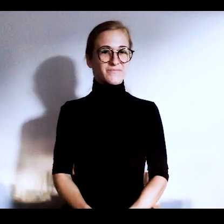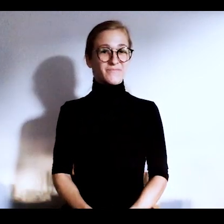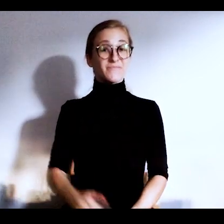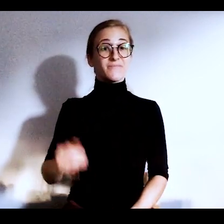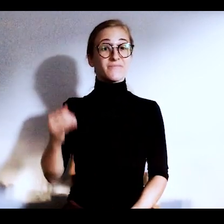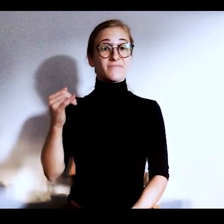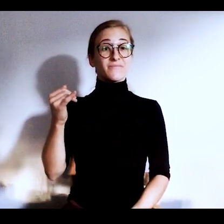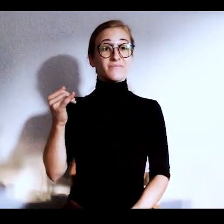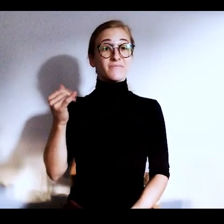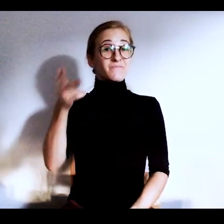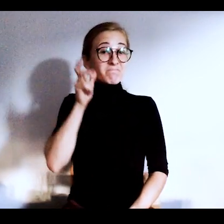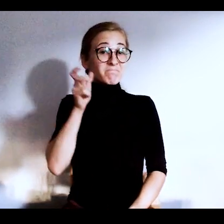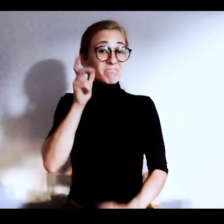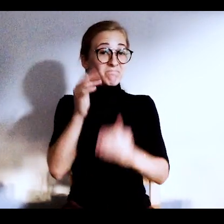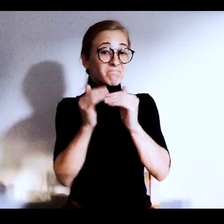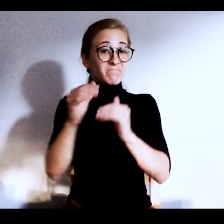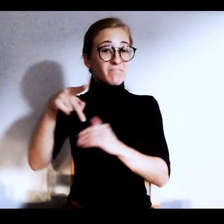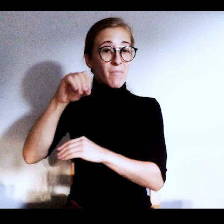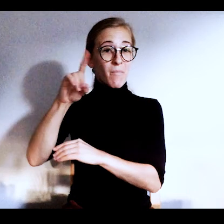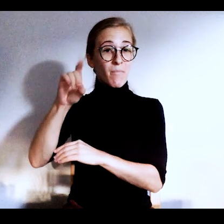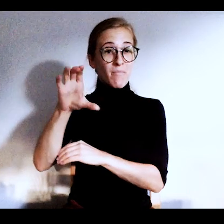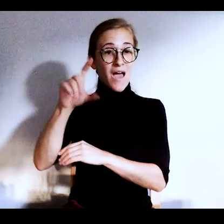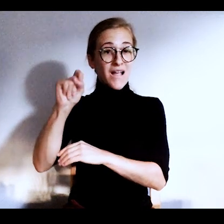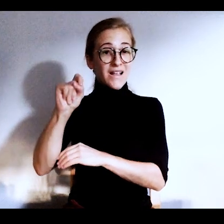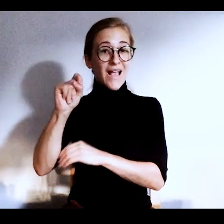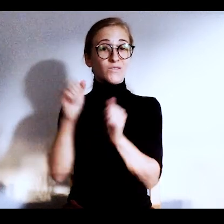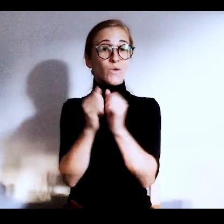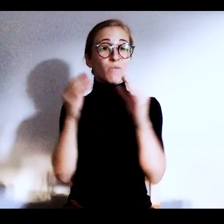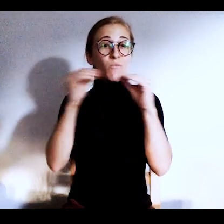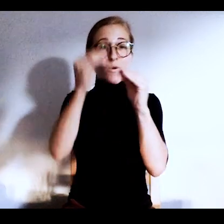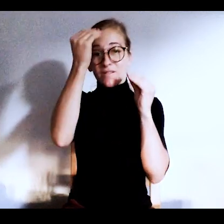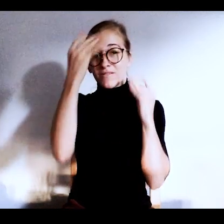Tune in to our next podcast where we’ll give you more information